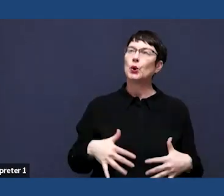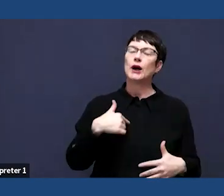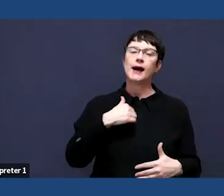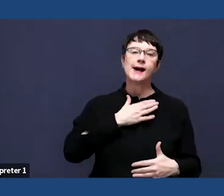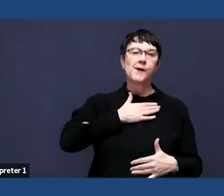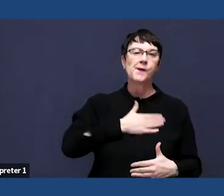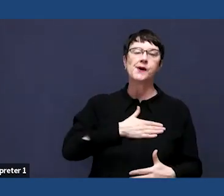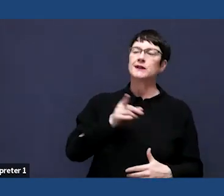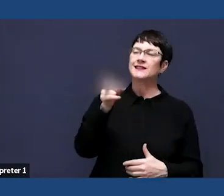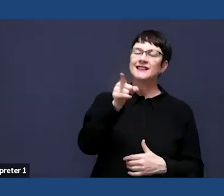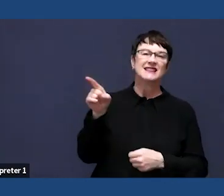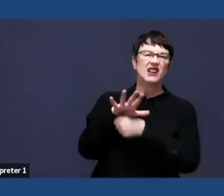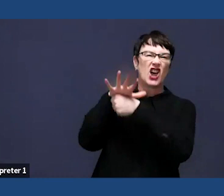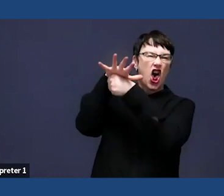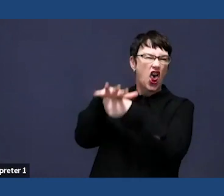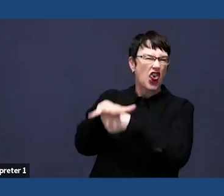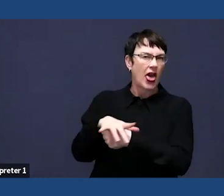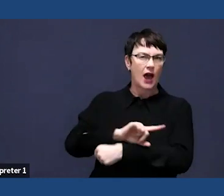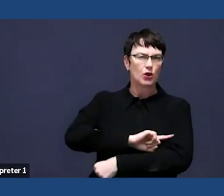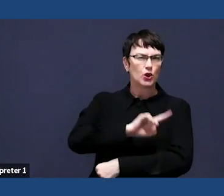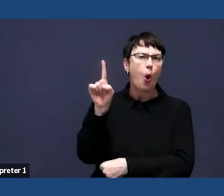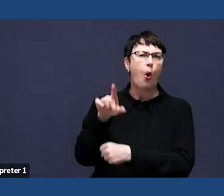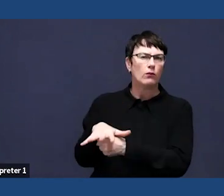The evidence is overwhelming.